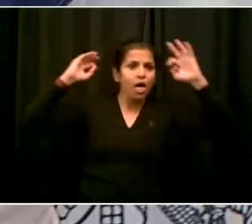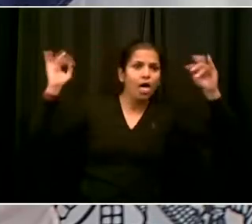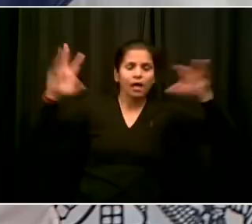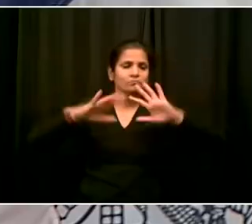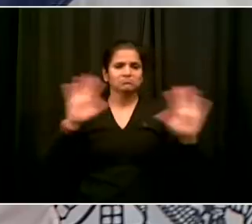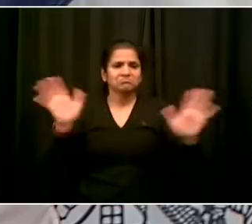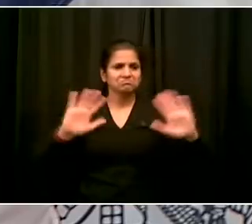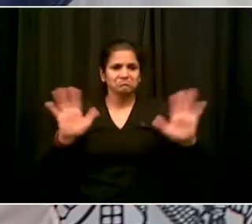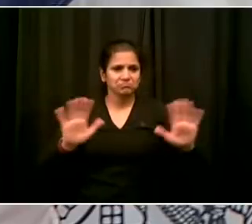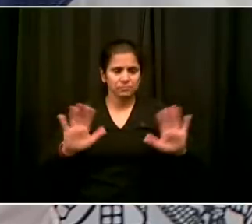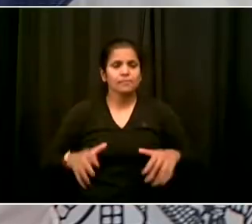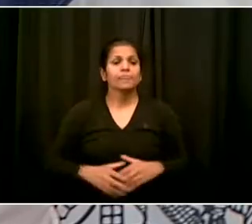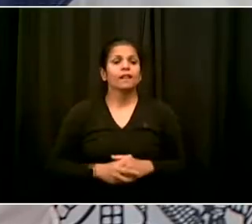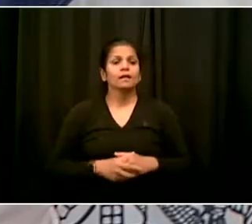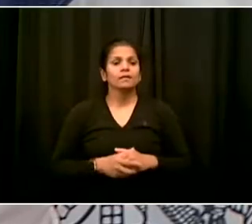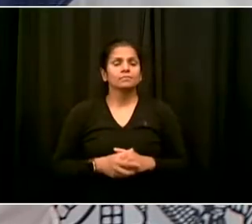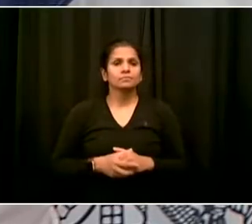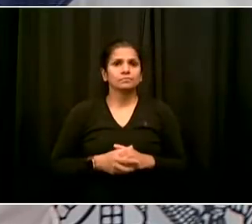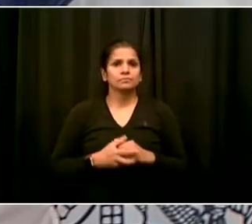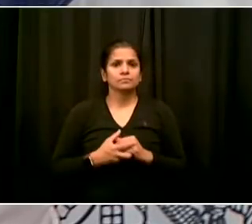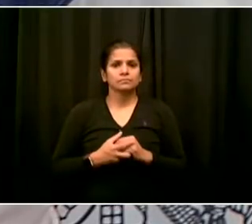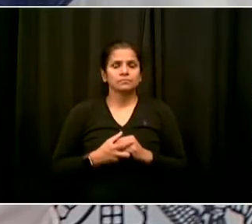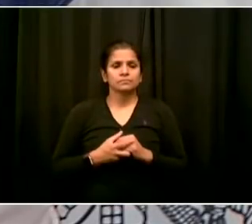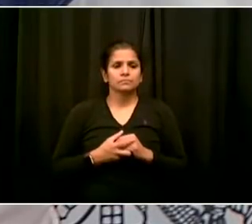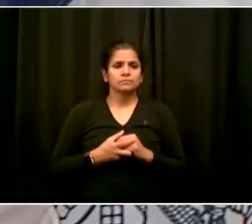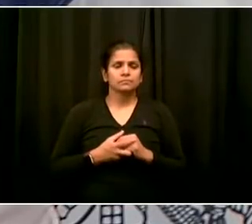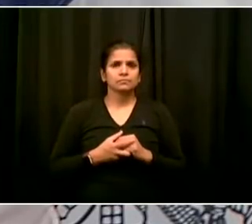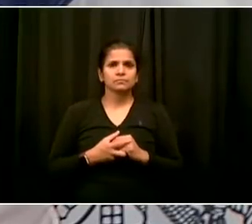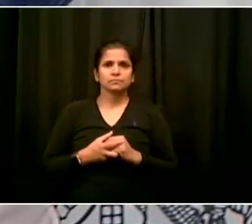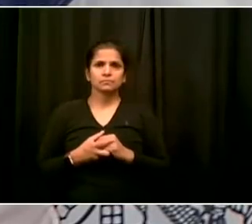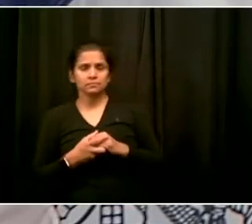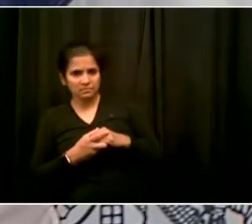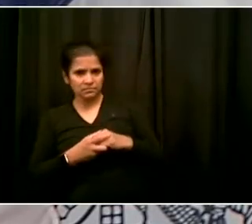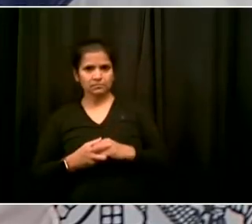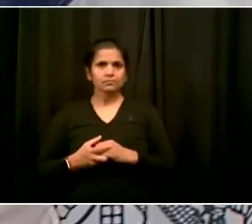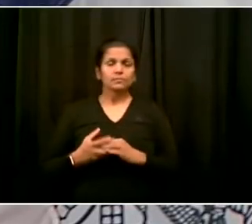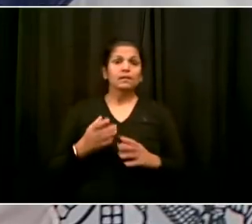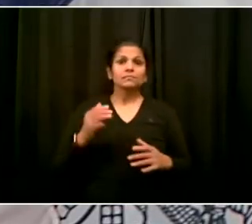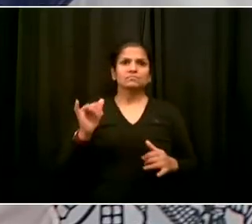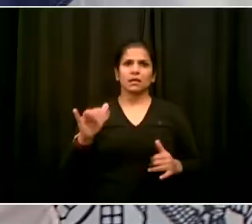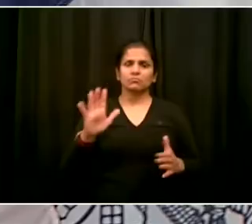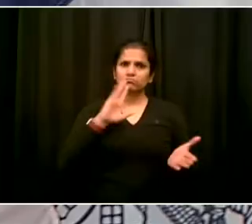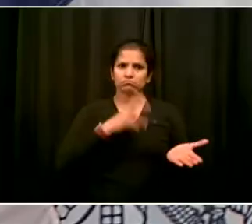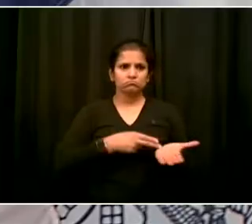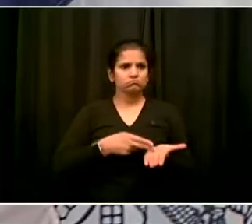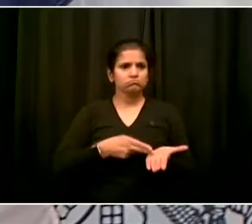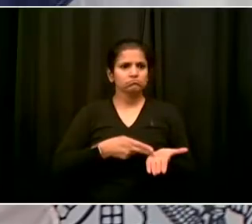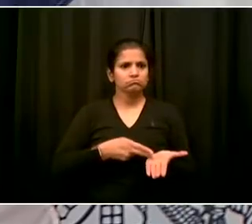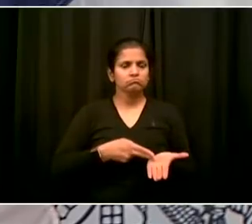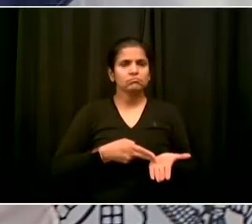AND DESERVE. AGAIN THANKS TO OUR COLLEAGUES IN THE MEDIA. YOU'RE GOING TO PLLAY A CRUCIAL RROLE HEHERE, GETTING THE